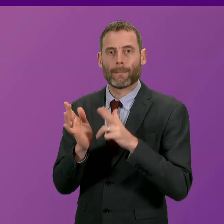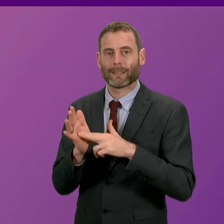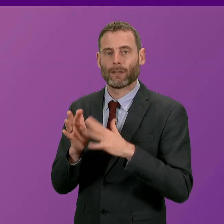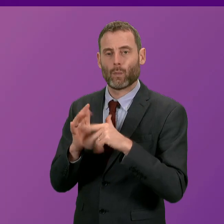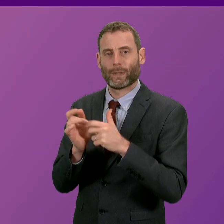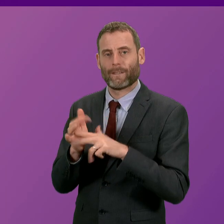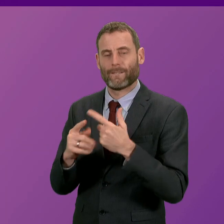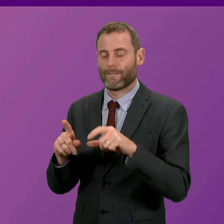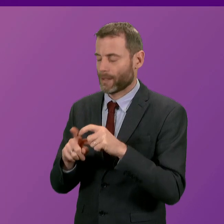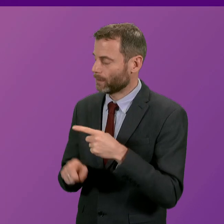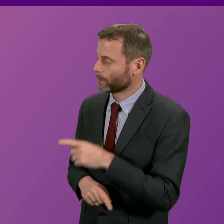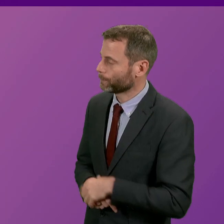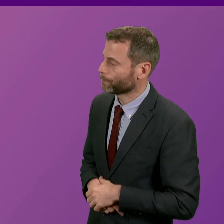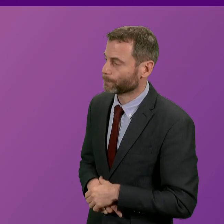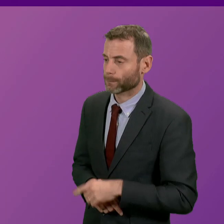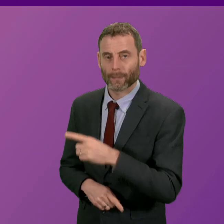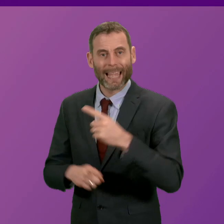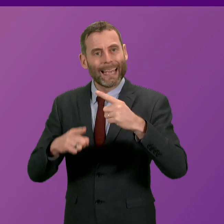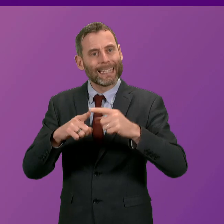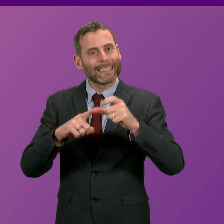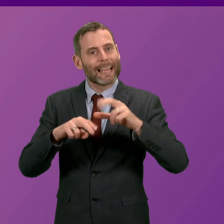The First Minister will be aware of EDF Energy’s decision to extend the